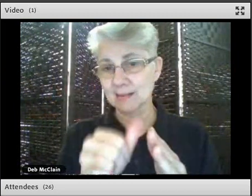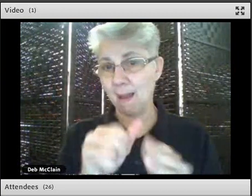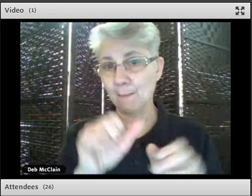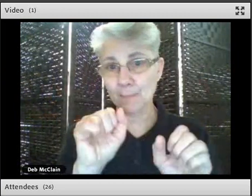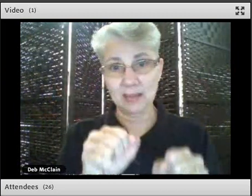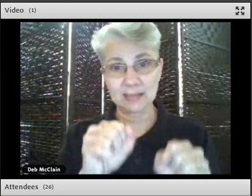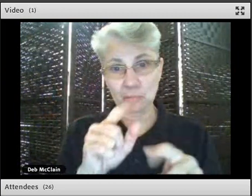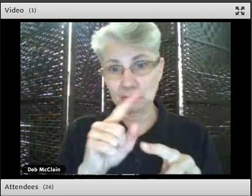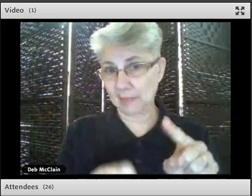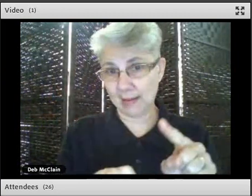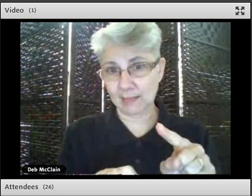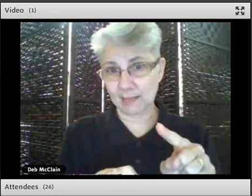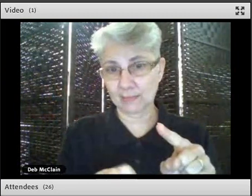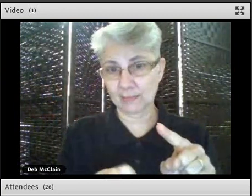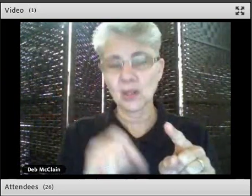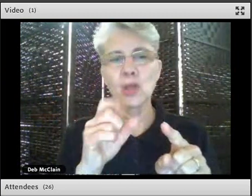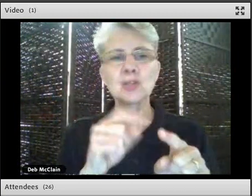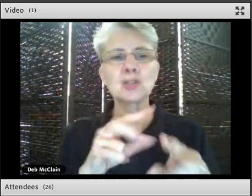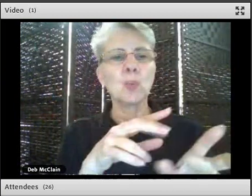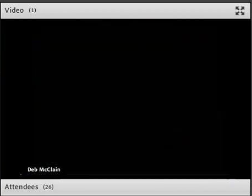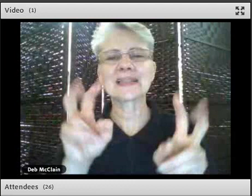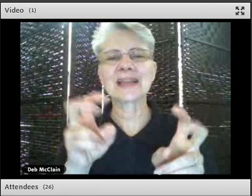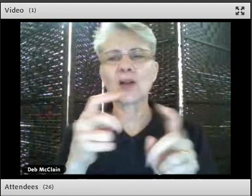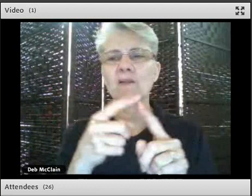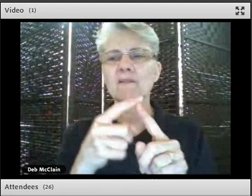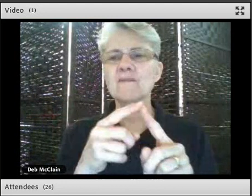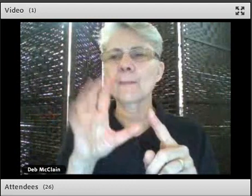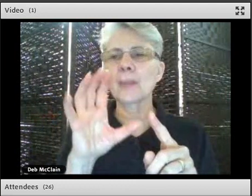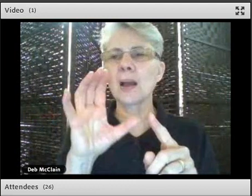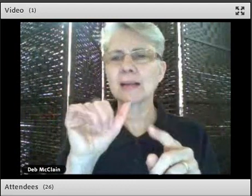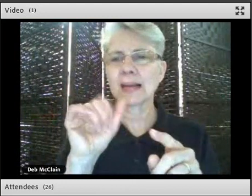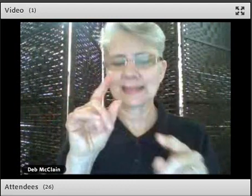and that's why we have "title from container."